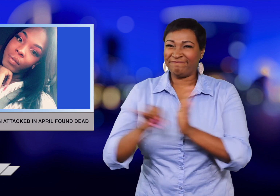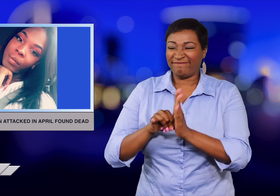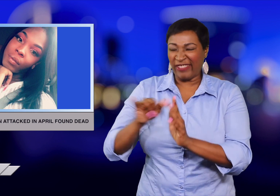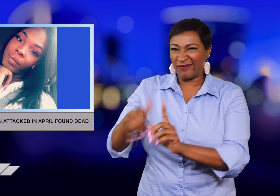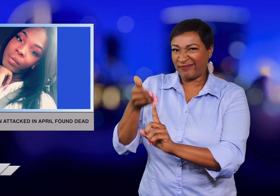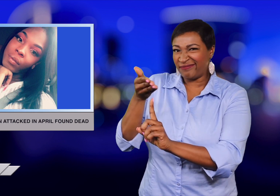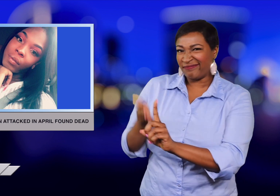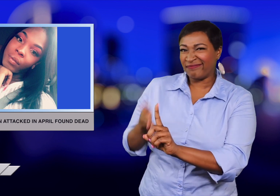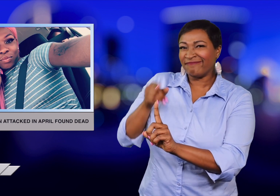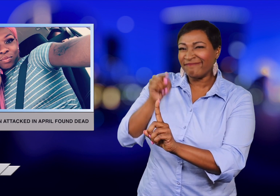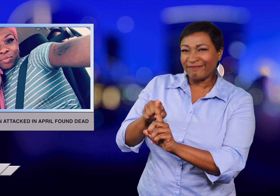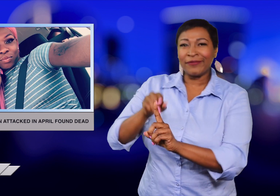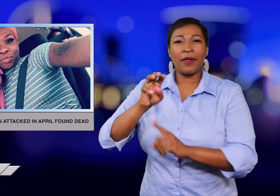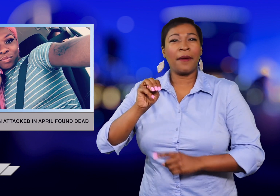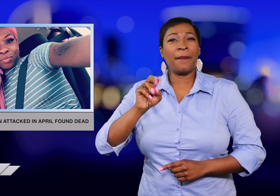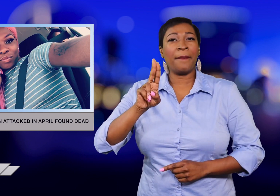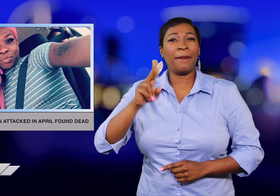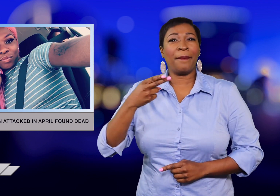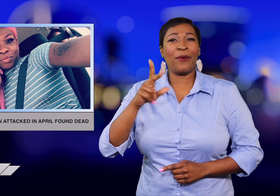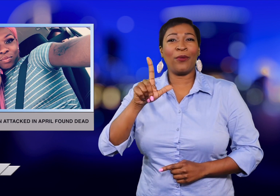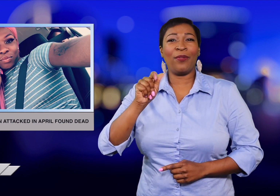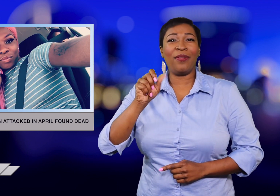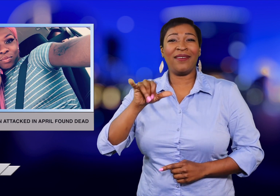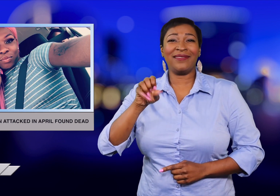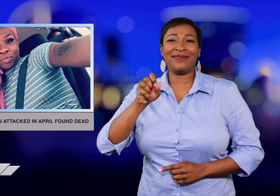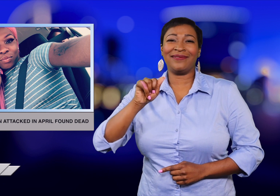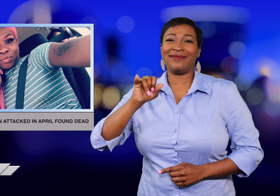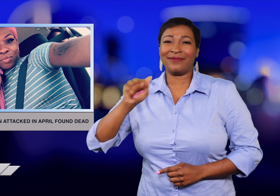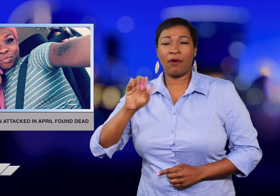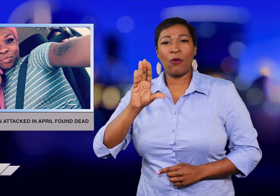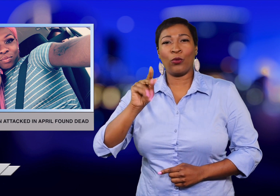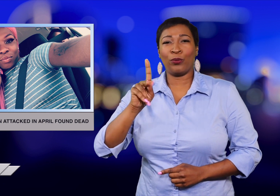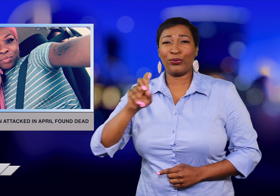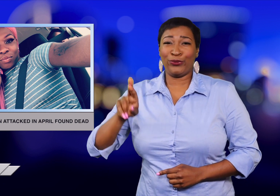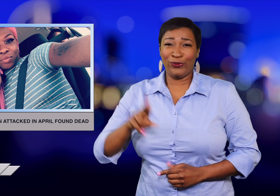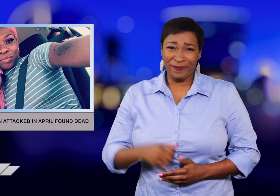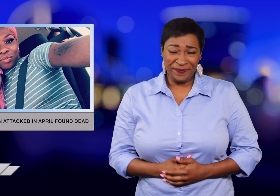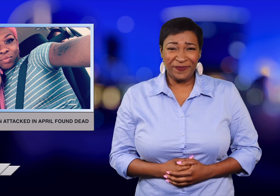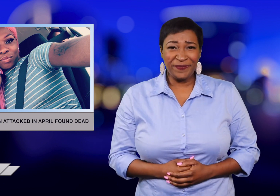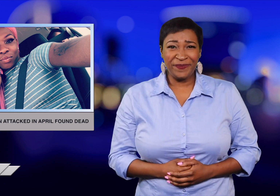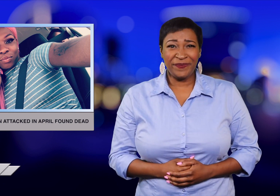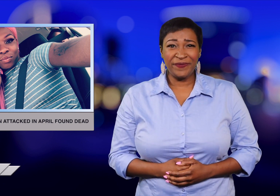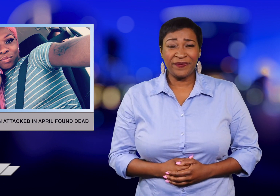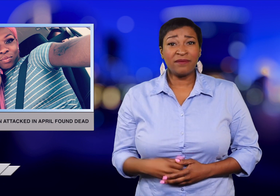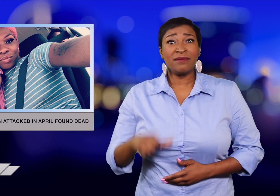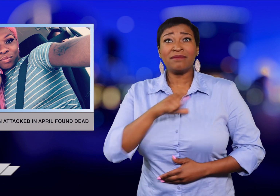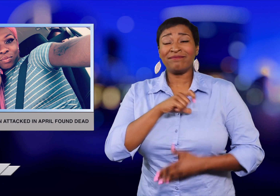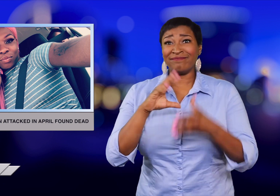her as Muhlaysia Booker.